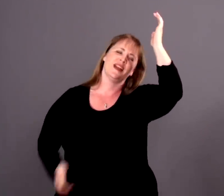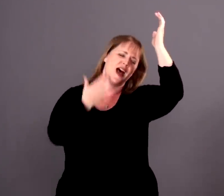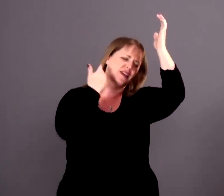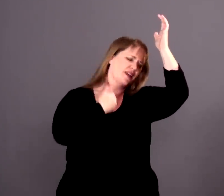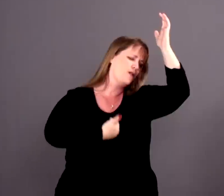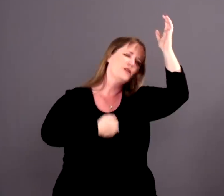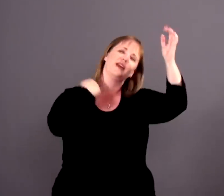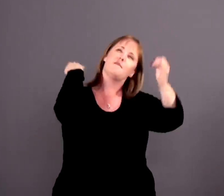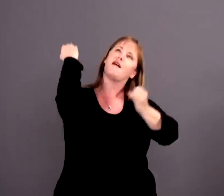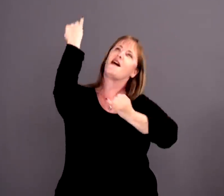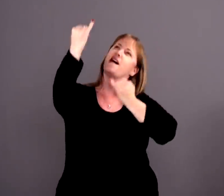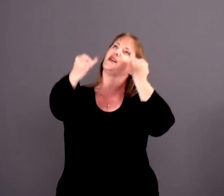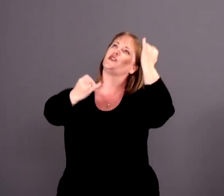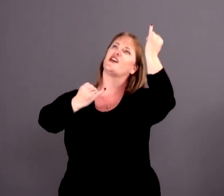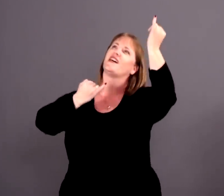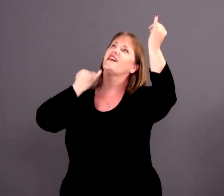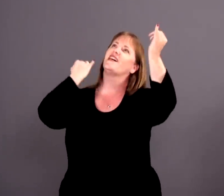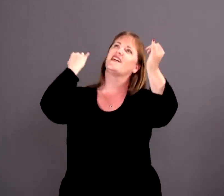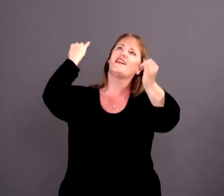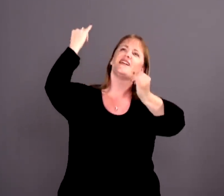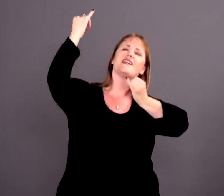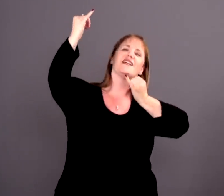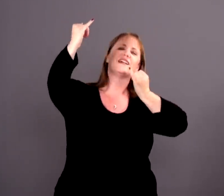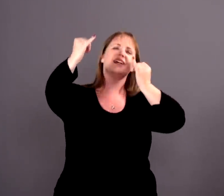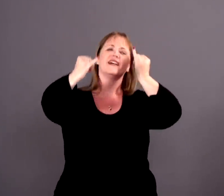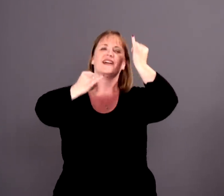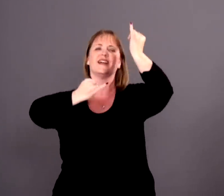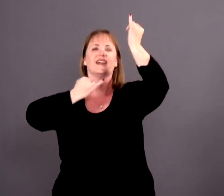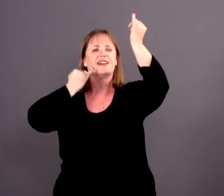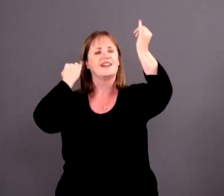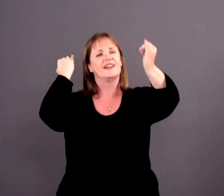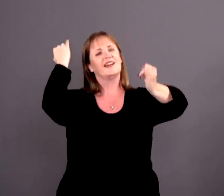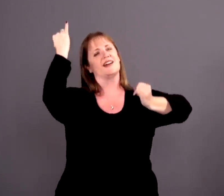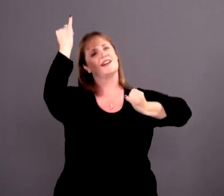I can only imagine